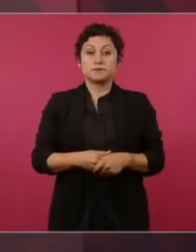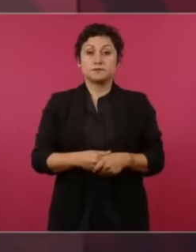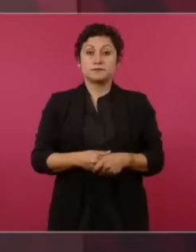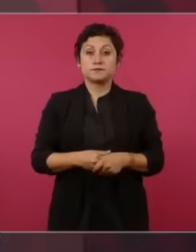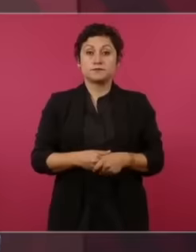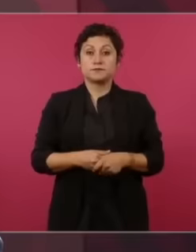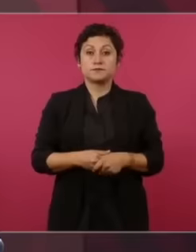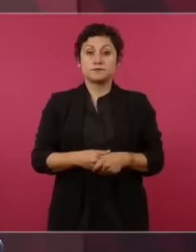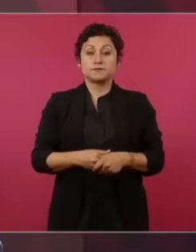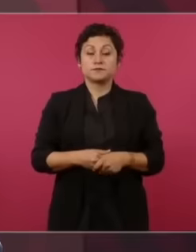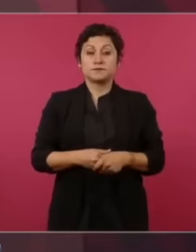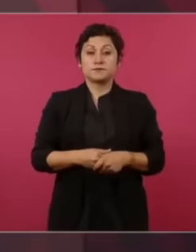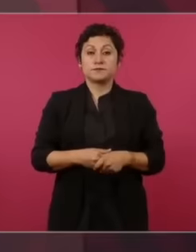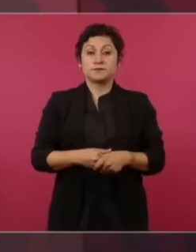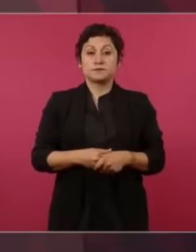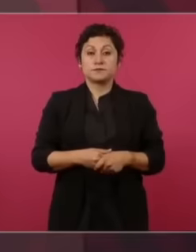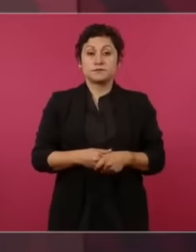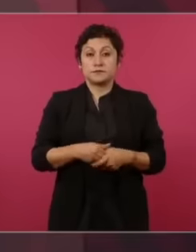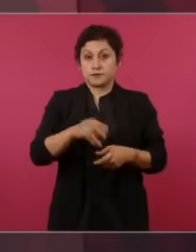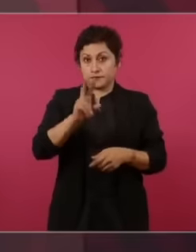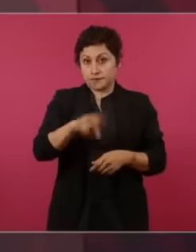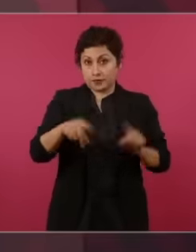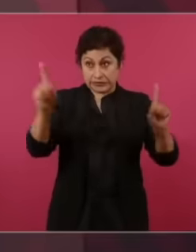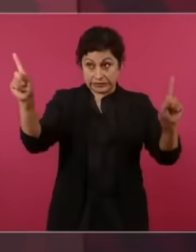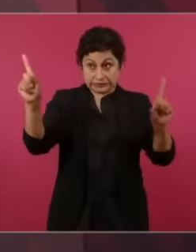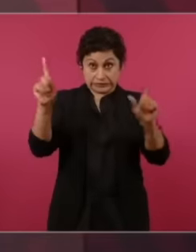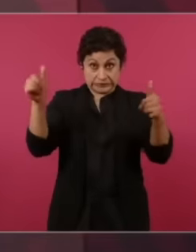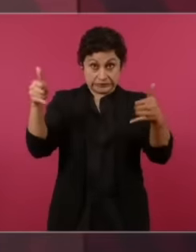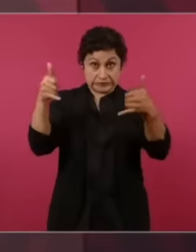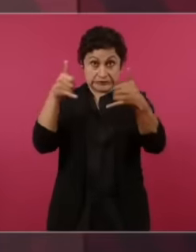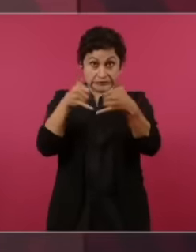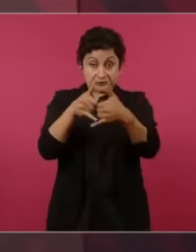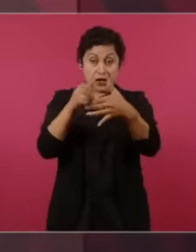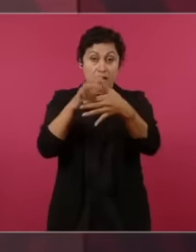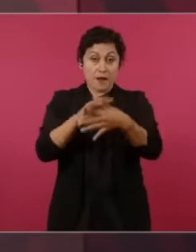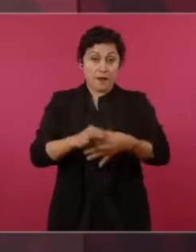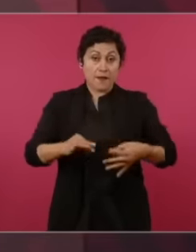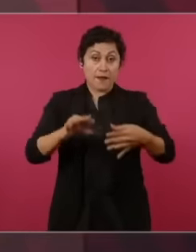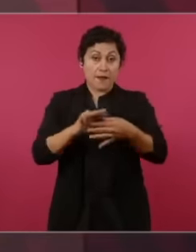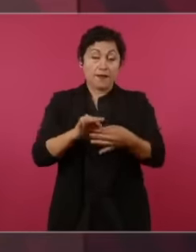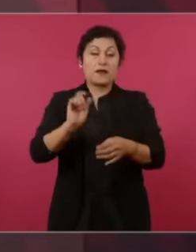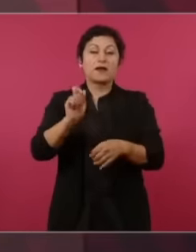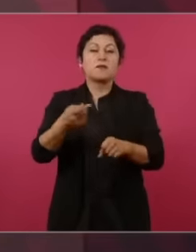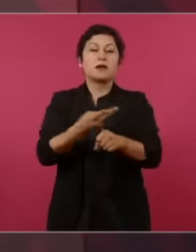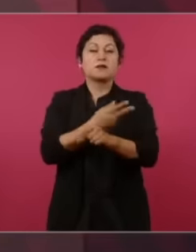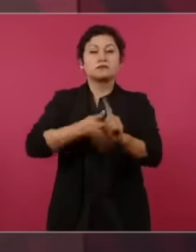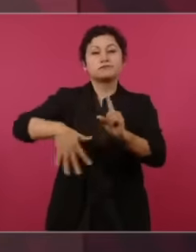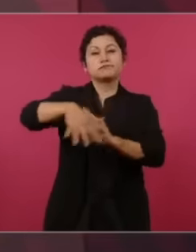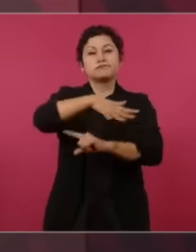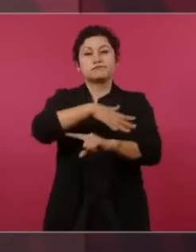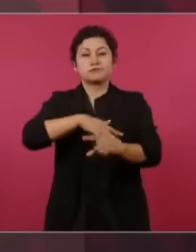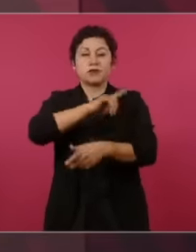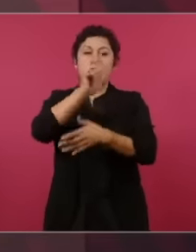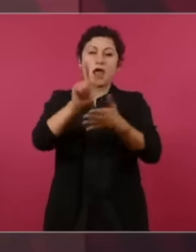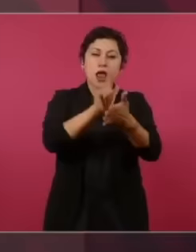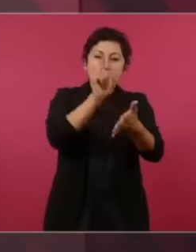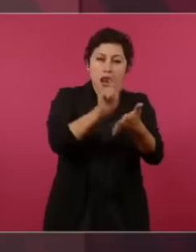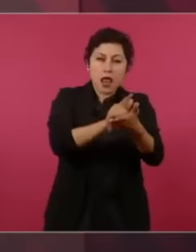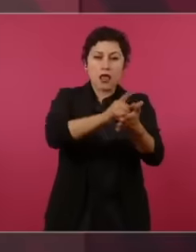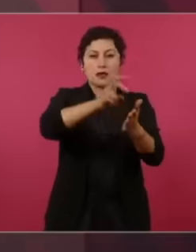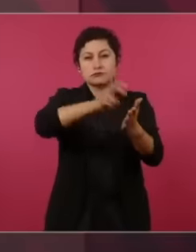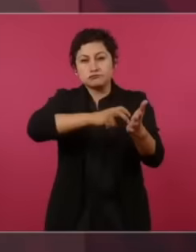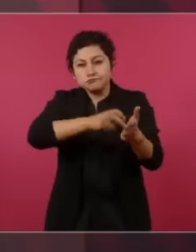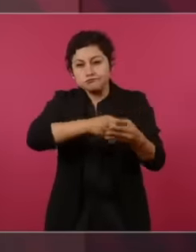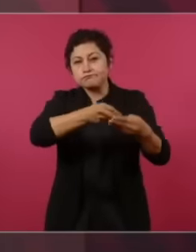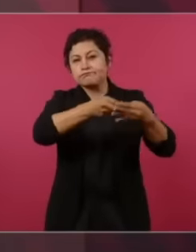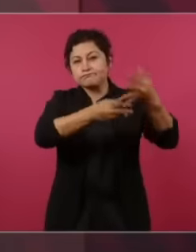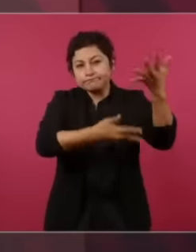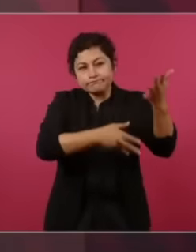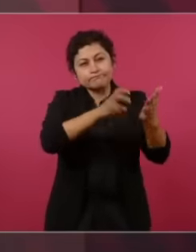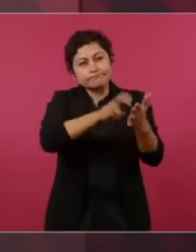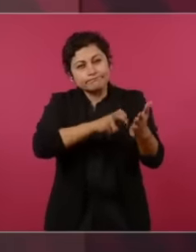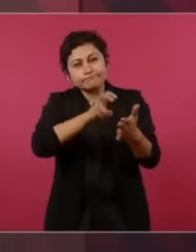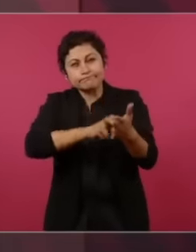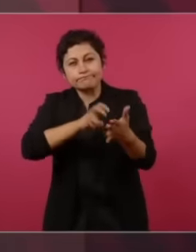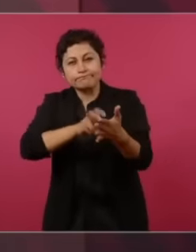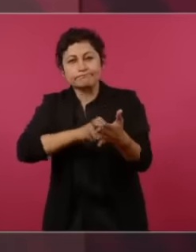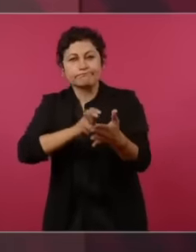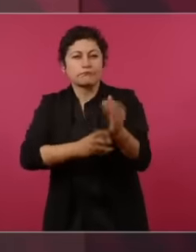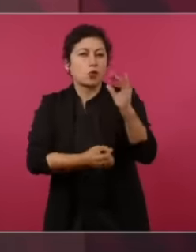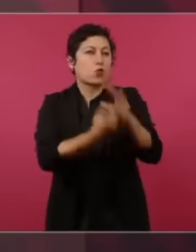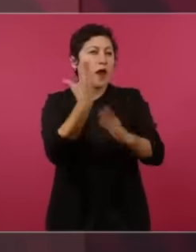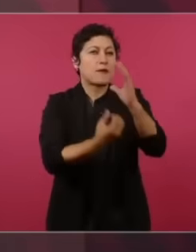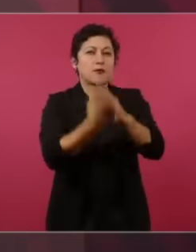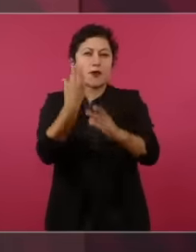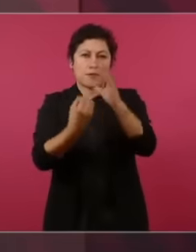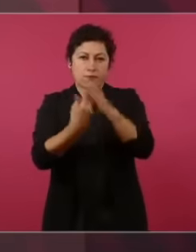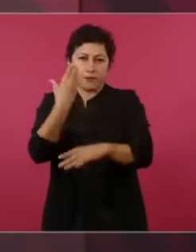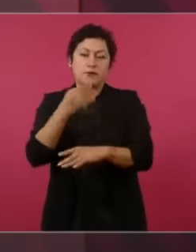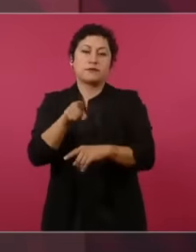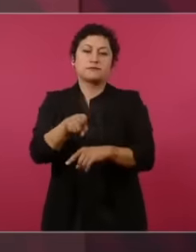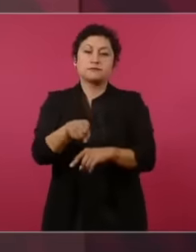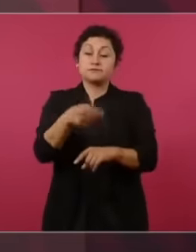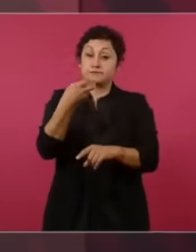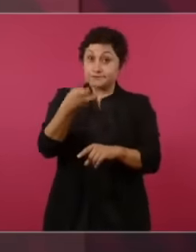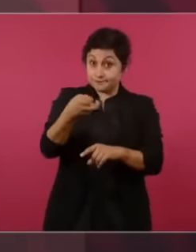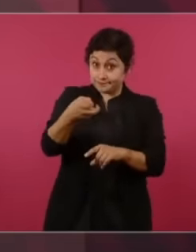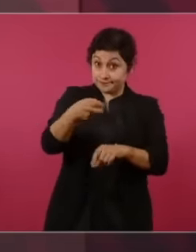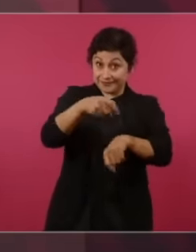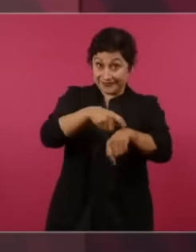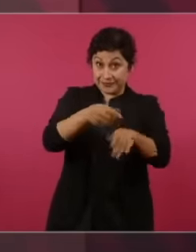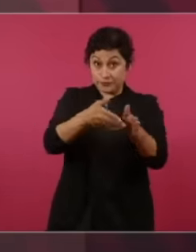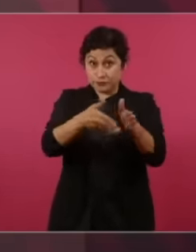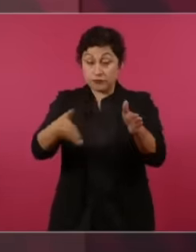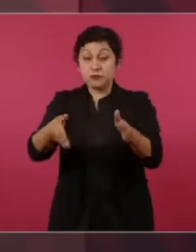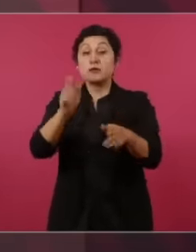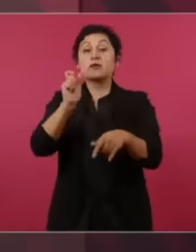promoting the structural reforms that still remained the fiscal the